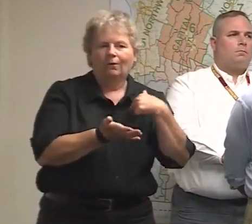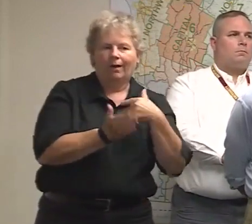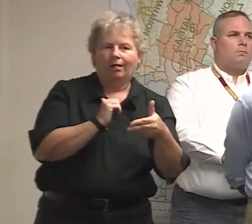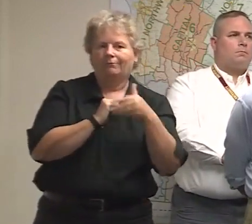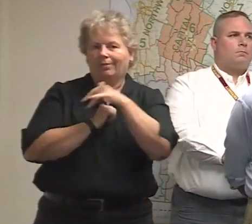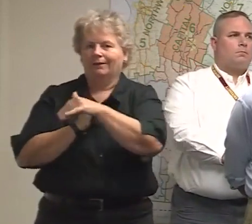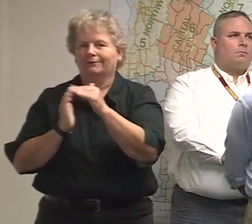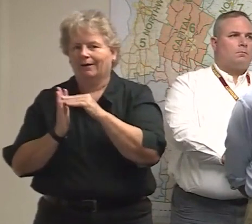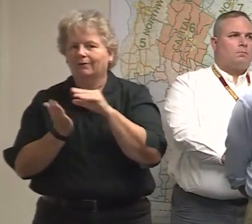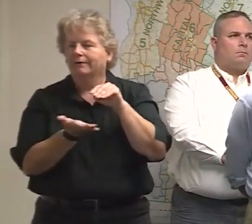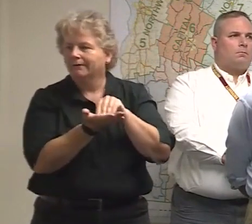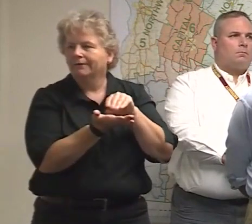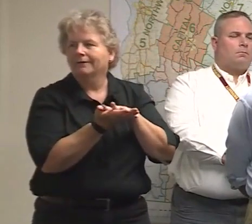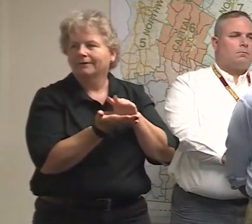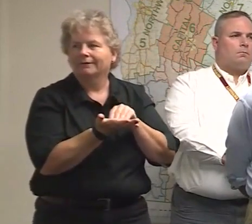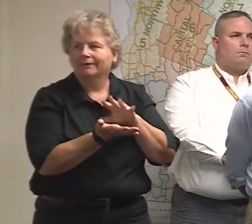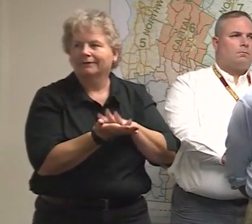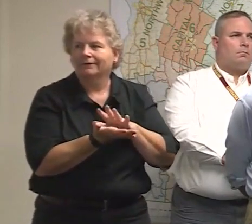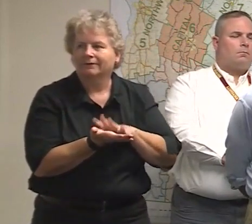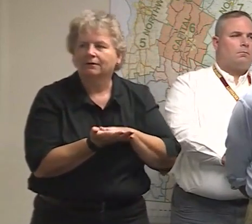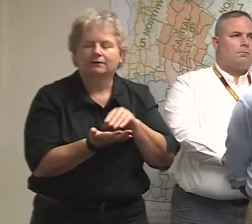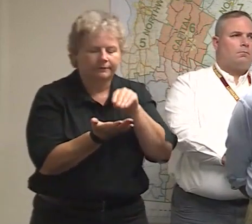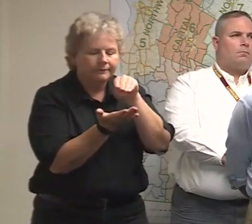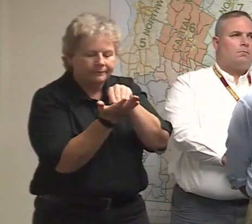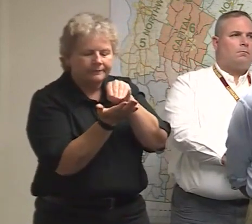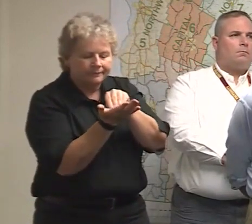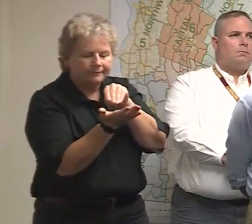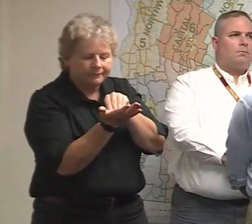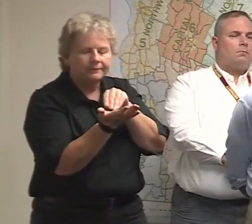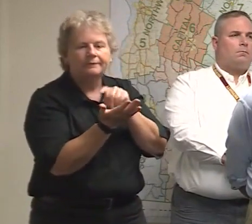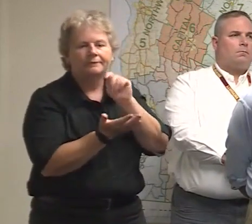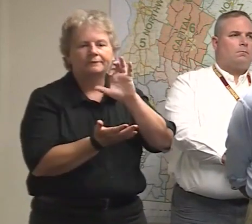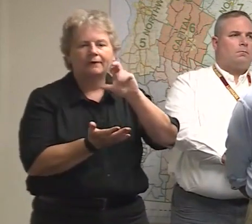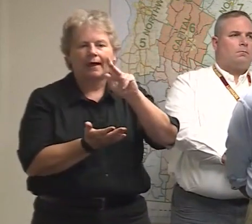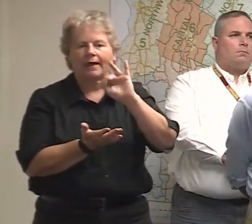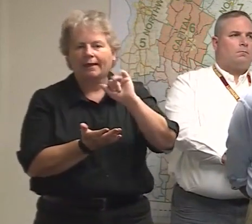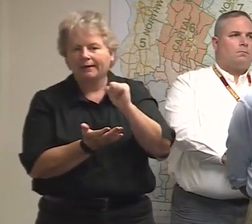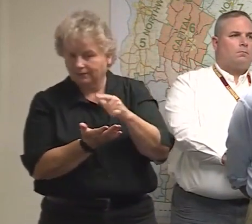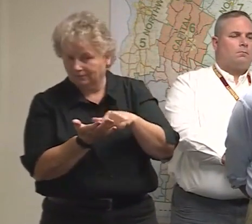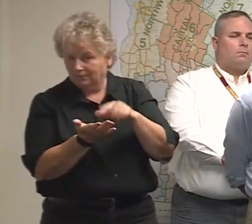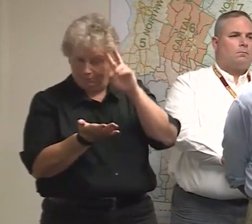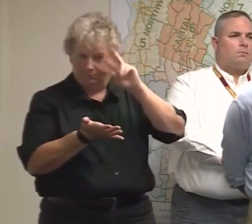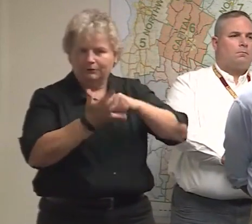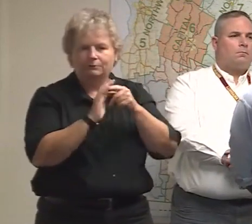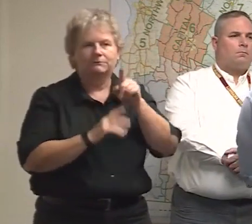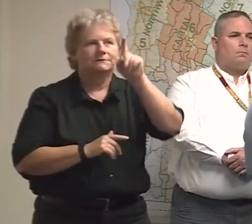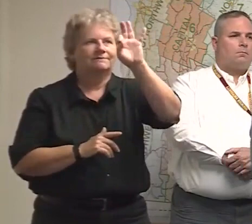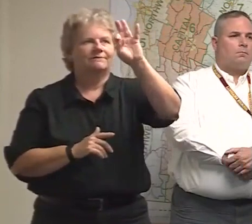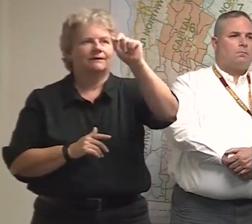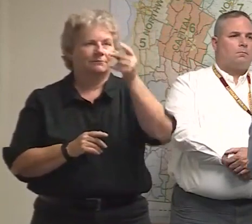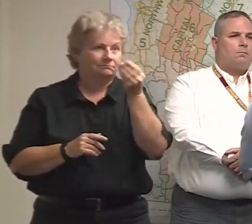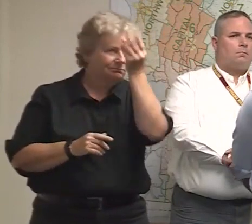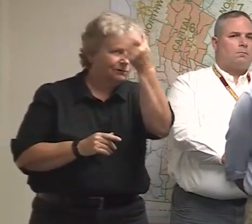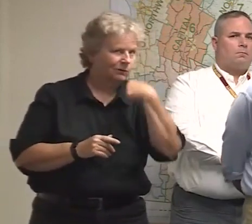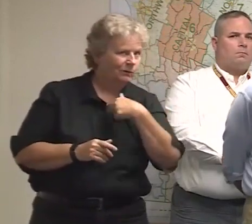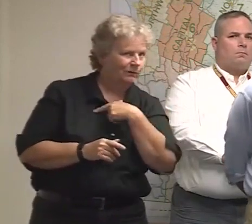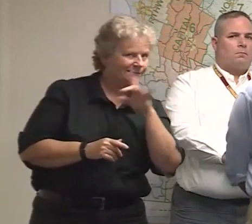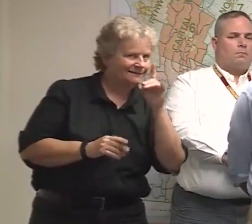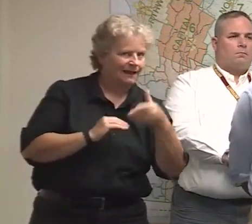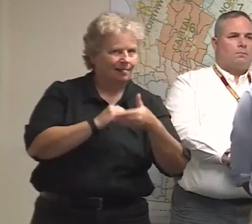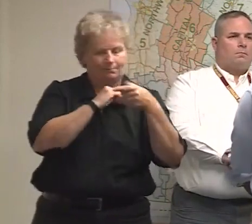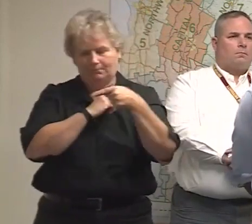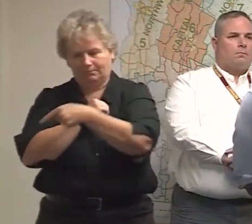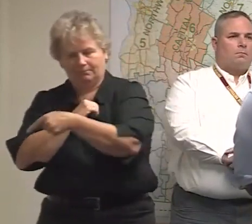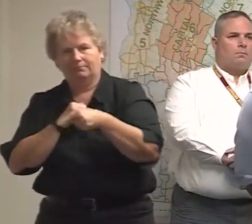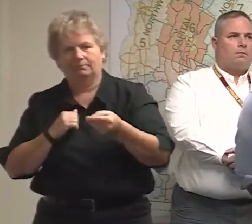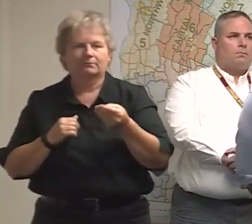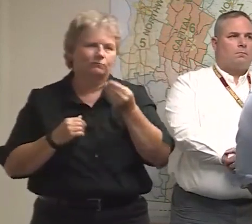THE WORK WE DO ON THE STATE HIGHWAY SYSTEM IS FUNDED BY THE FEDERAL HIGHWAY ADMINISTRATION, WHICH IS A COMPLETELY DIFFERENT RUBRIC, IF YOU WILL.